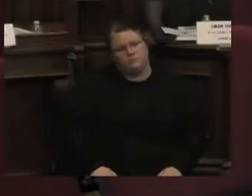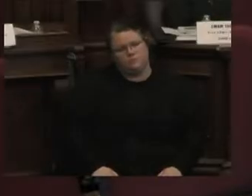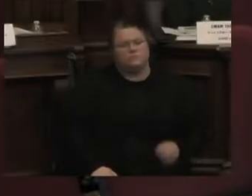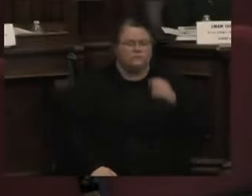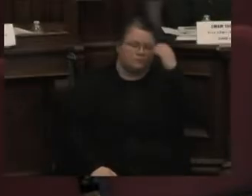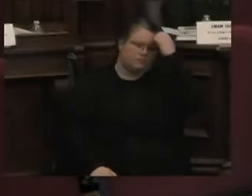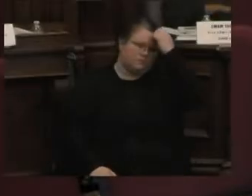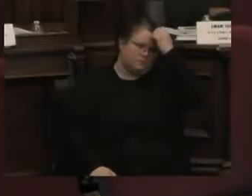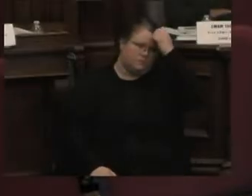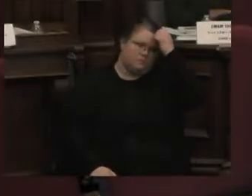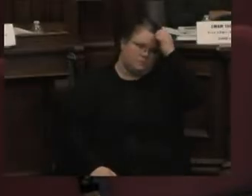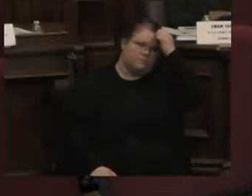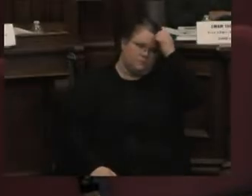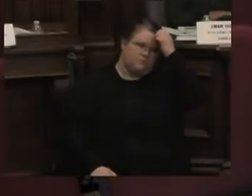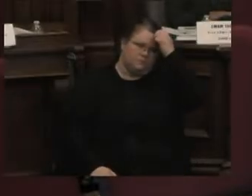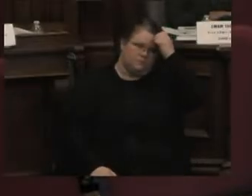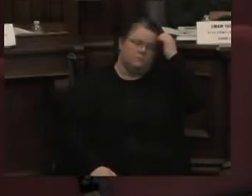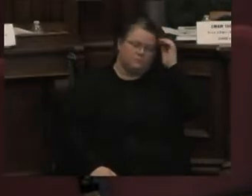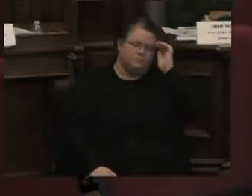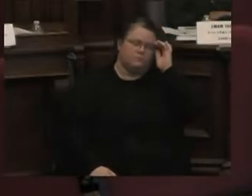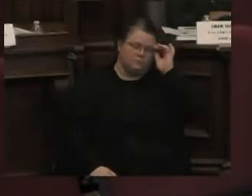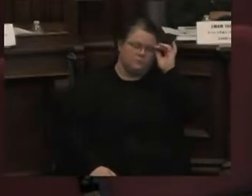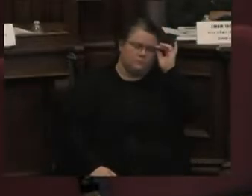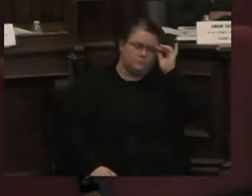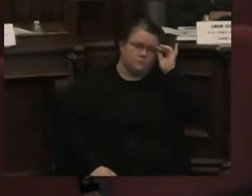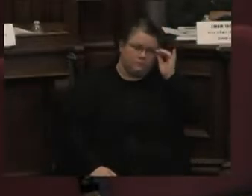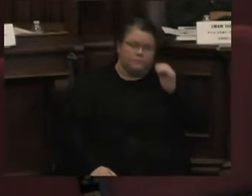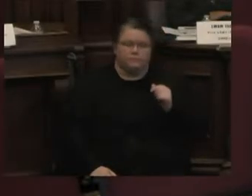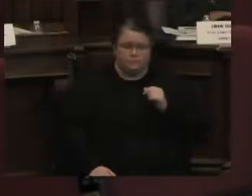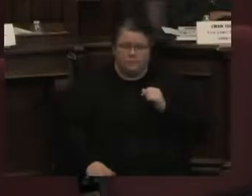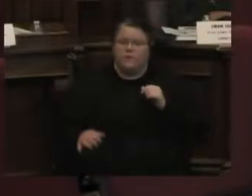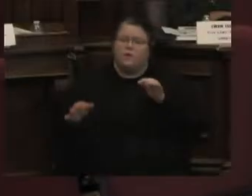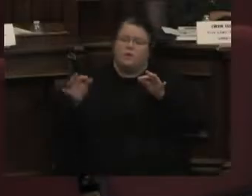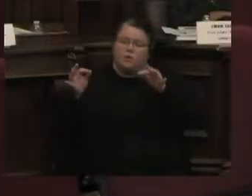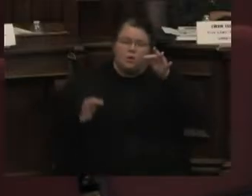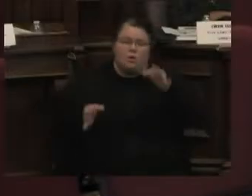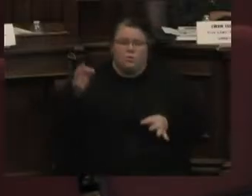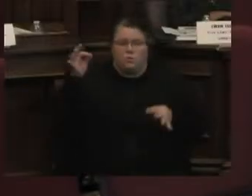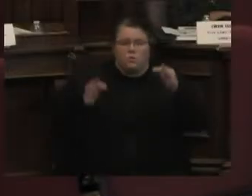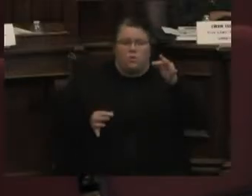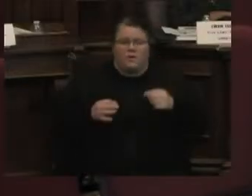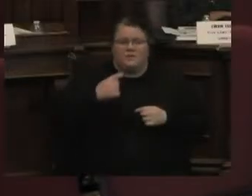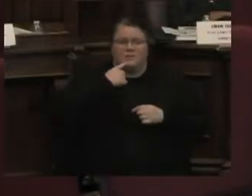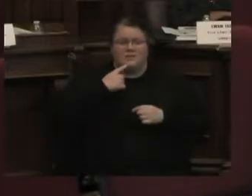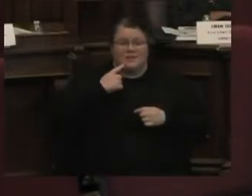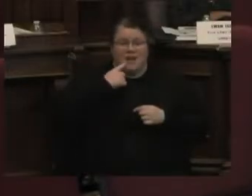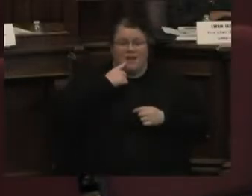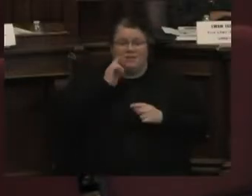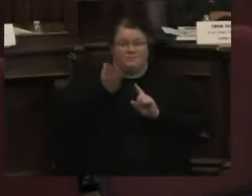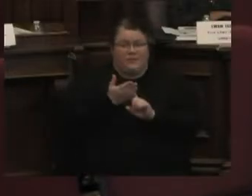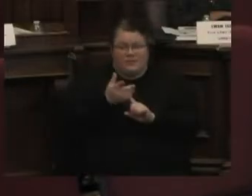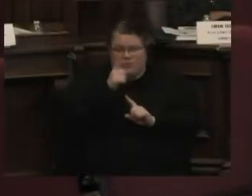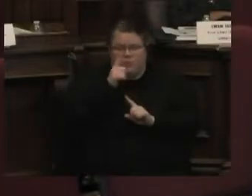do note that the courts threw